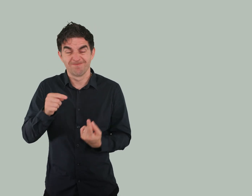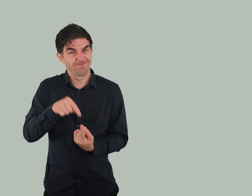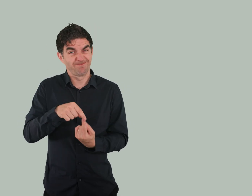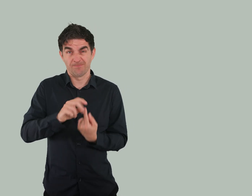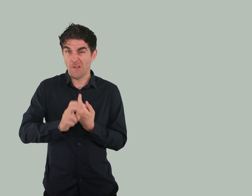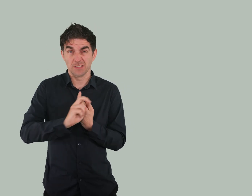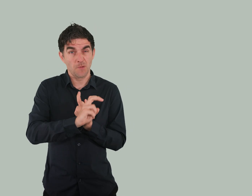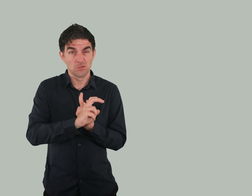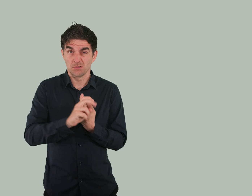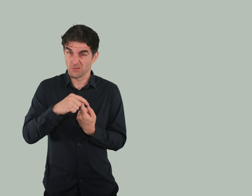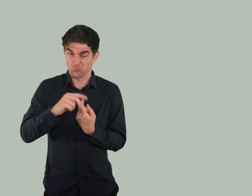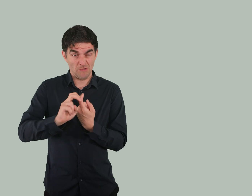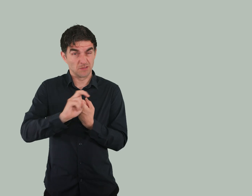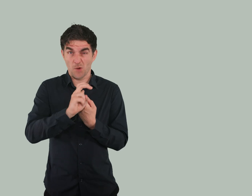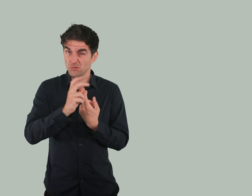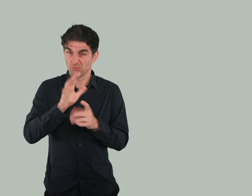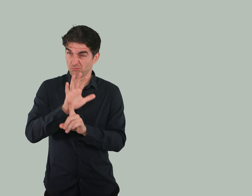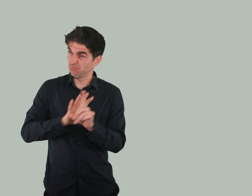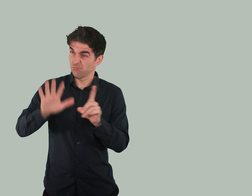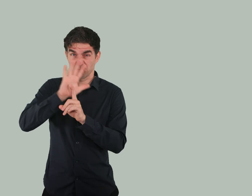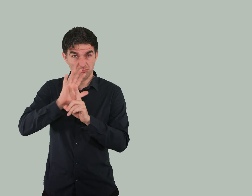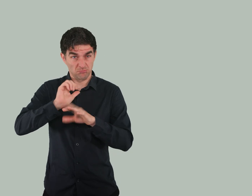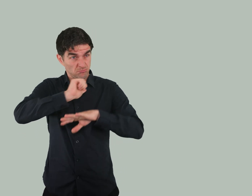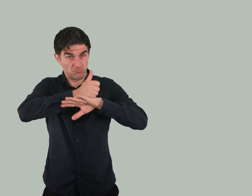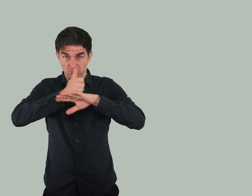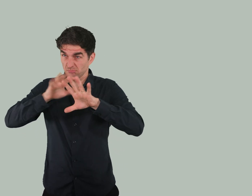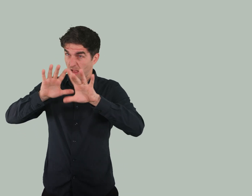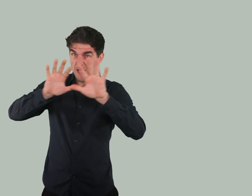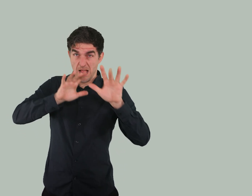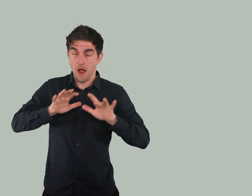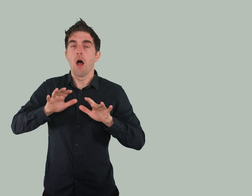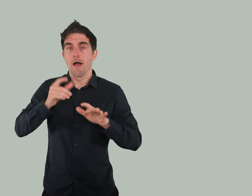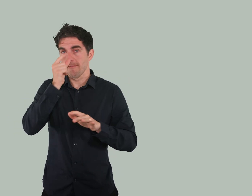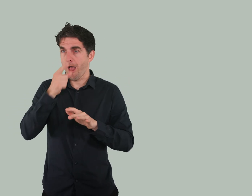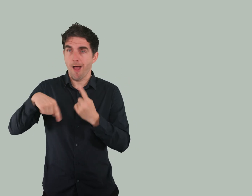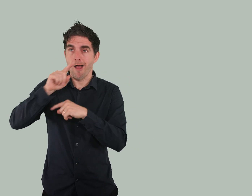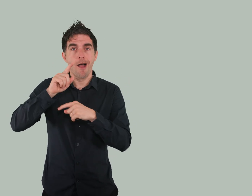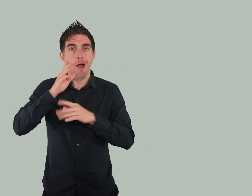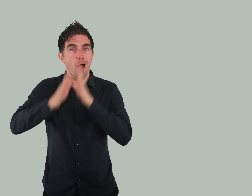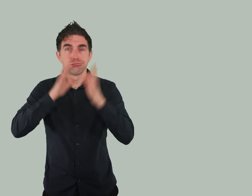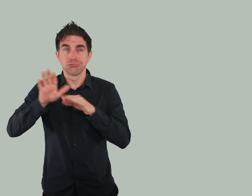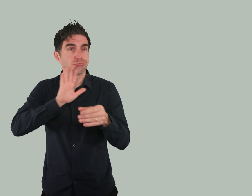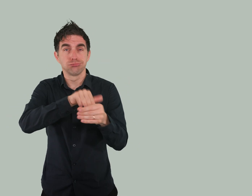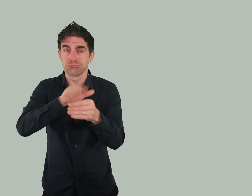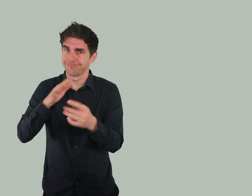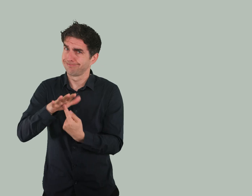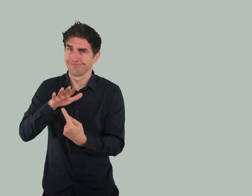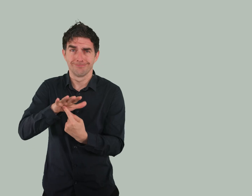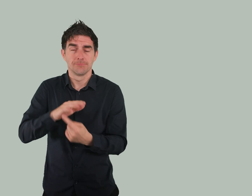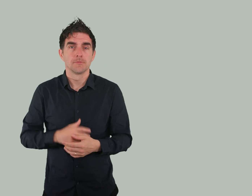Transport is the infrastructure of participation.